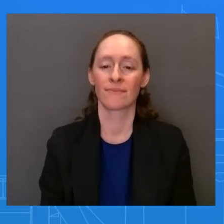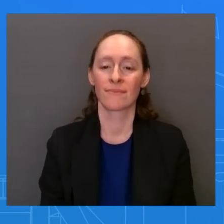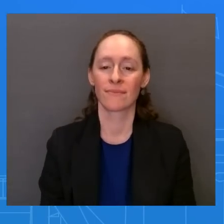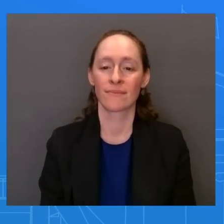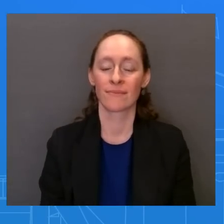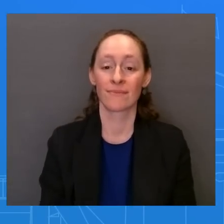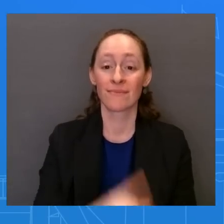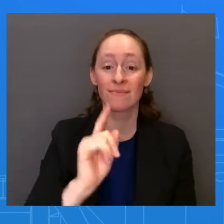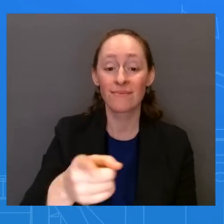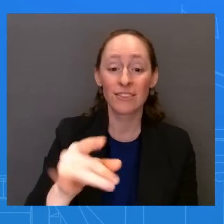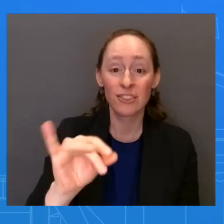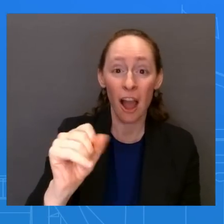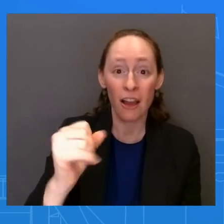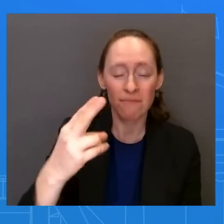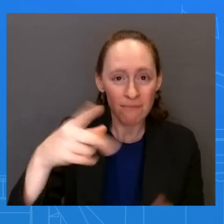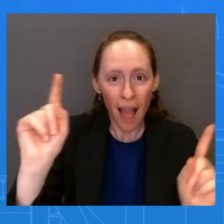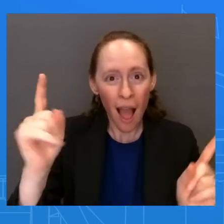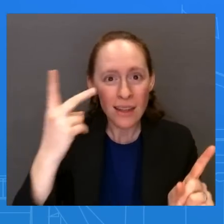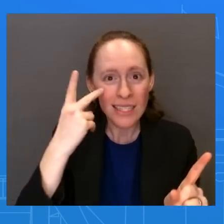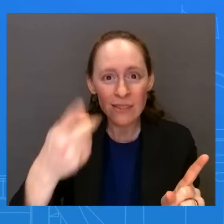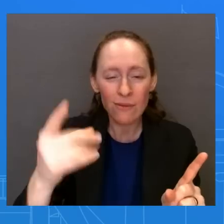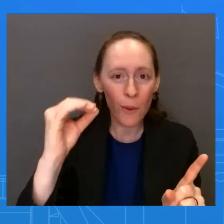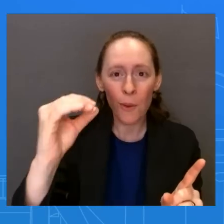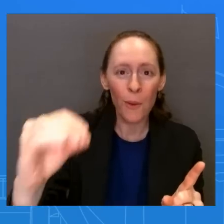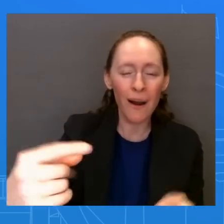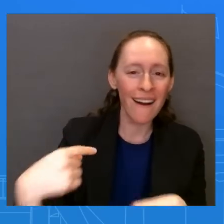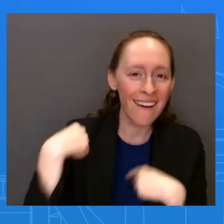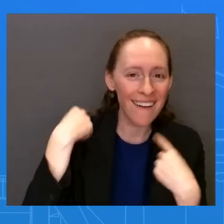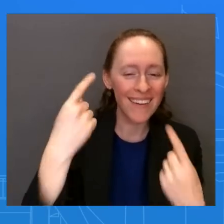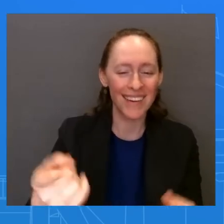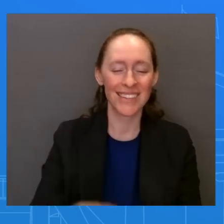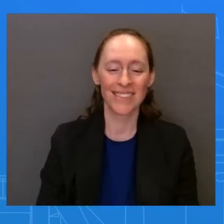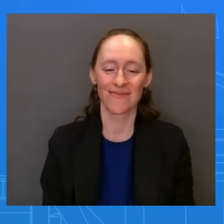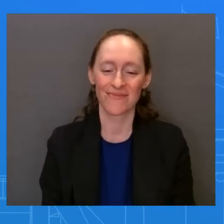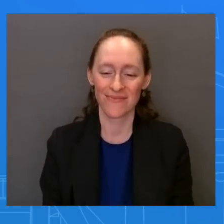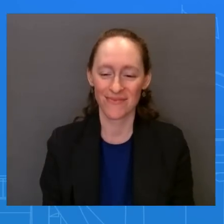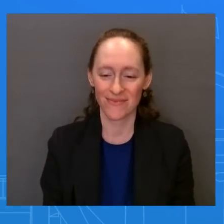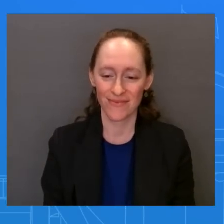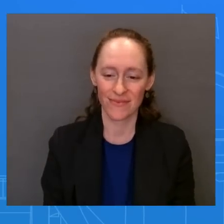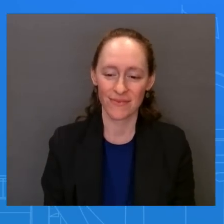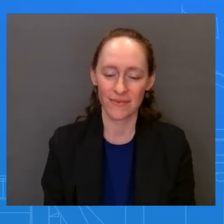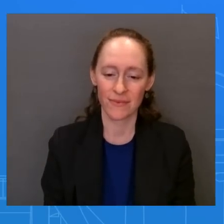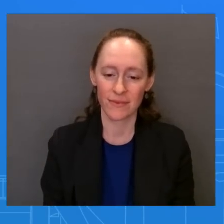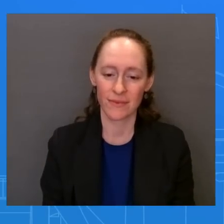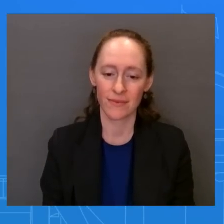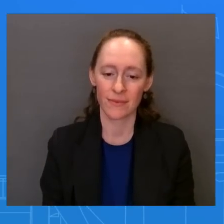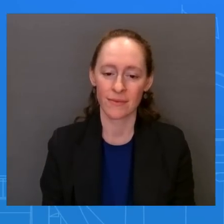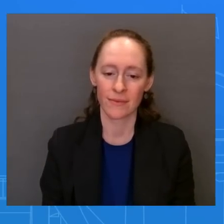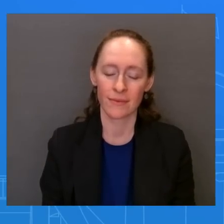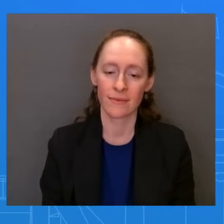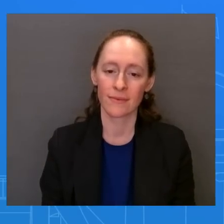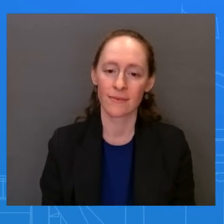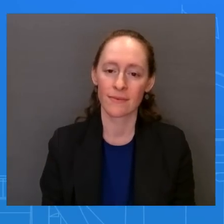Okay. Hi. Good to see you, Josh. Go ahead. Kick us off, please. The Press: Given everything you just laid out with regard to House Republicans,